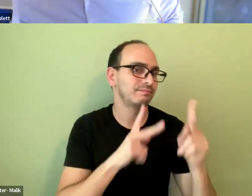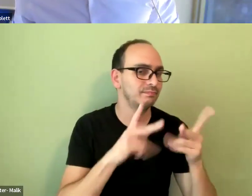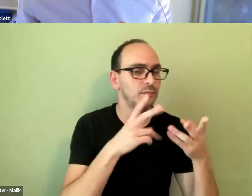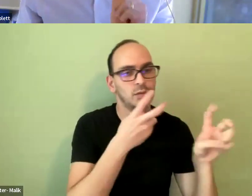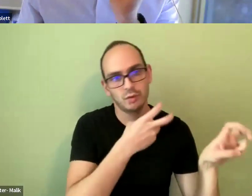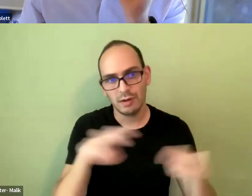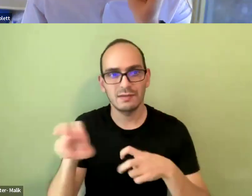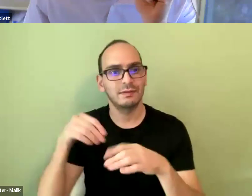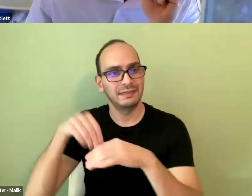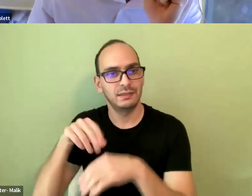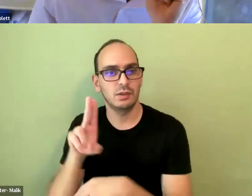I am also a co-PI